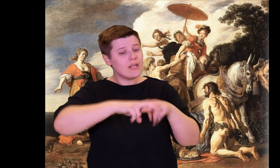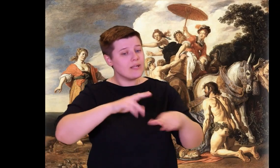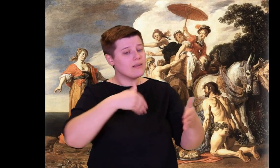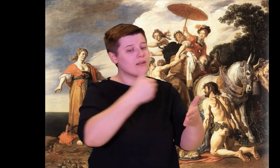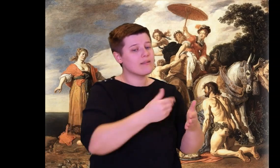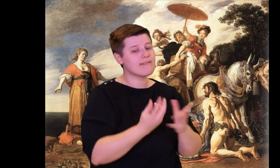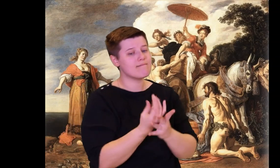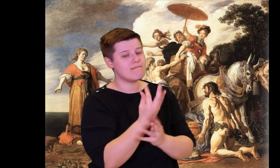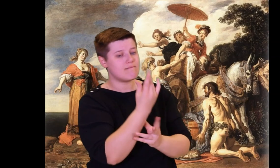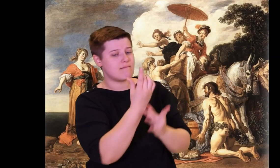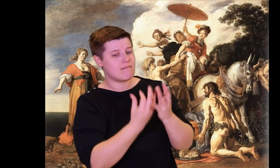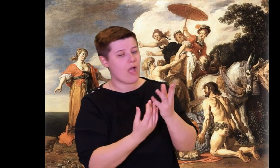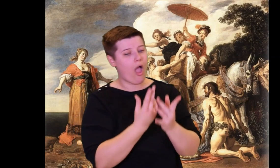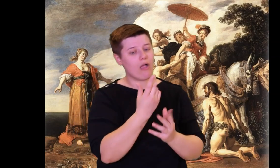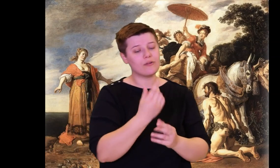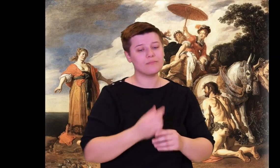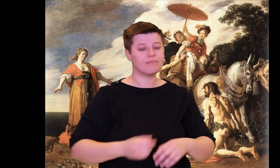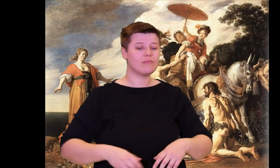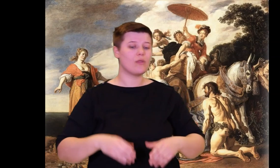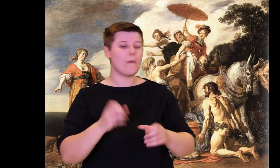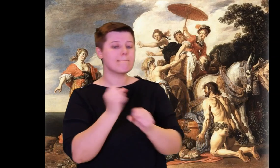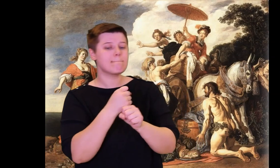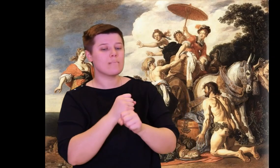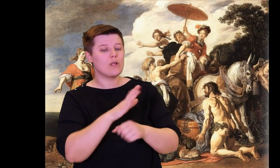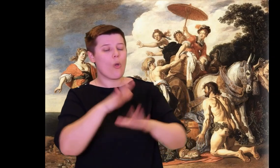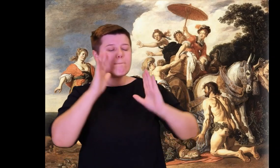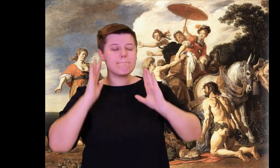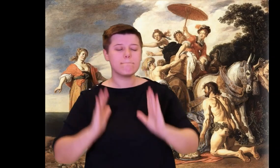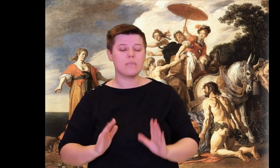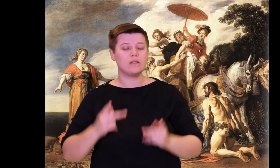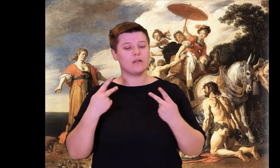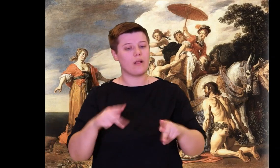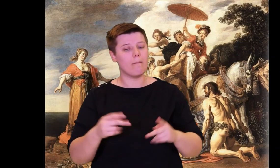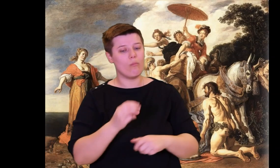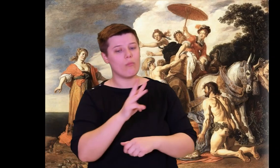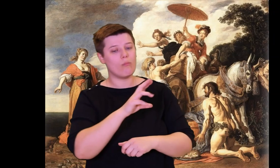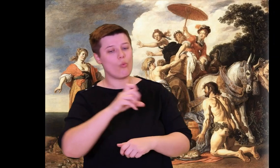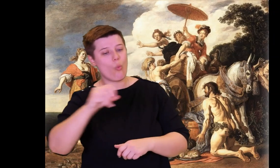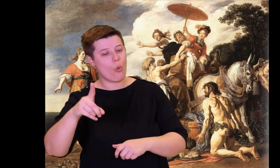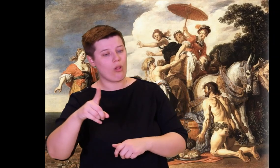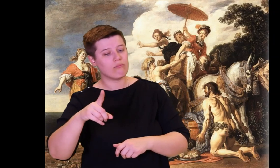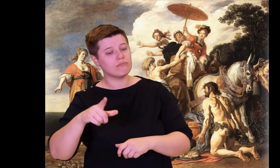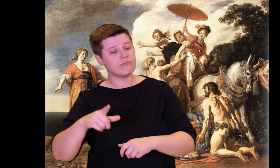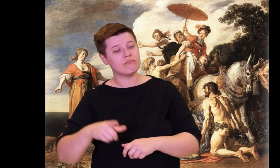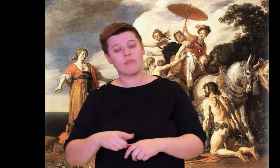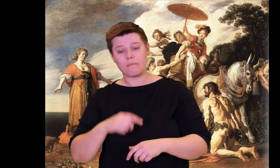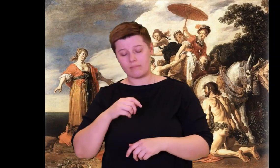It is Athena’s place, where Father has his orchard and estate, as far from town